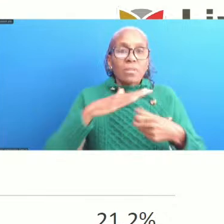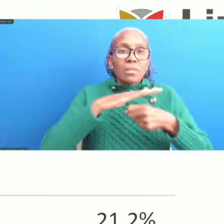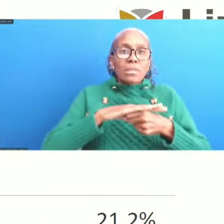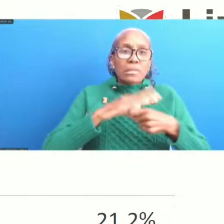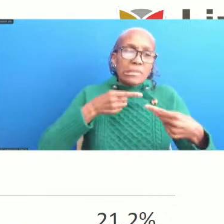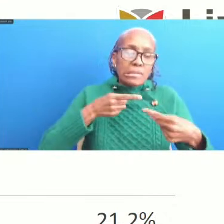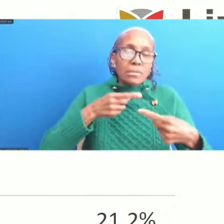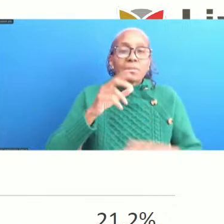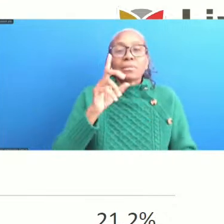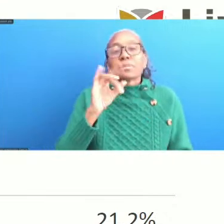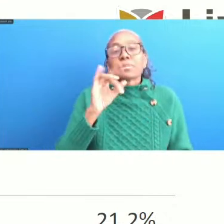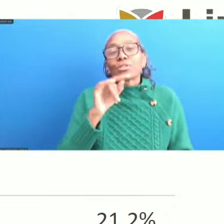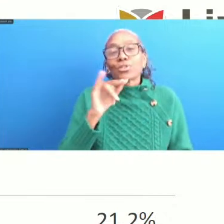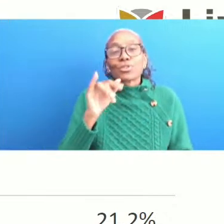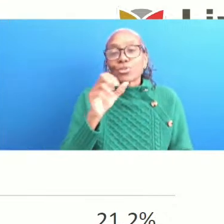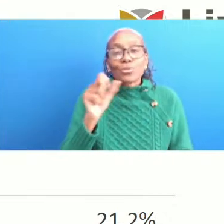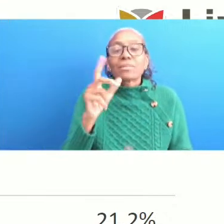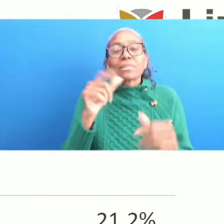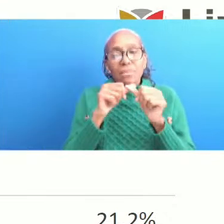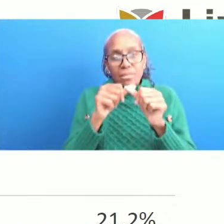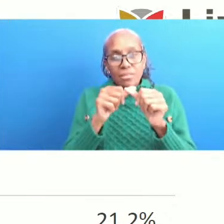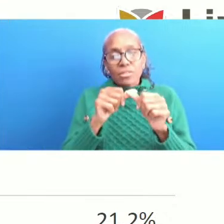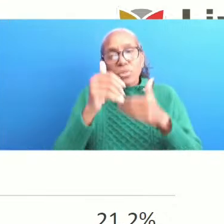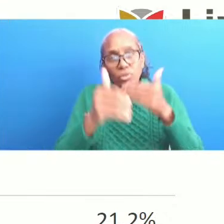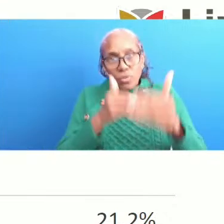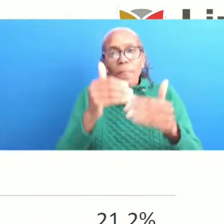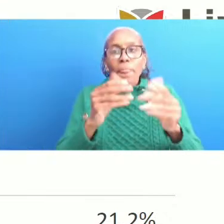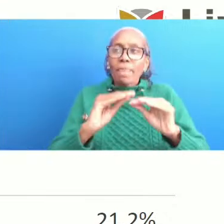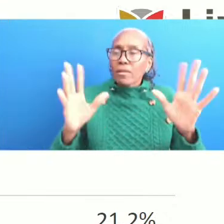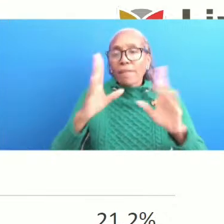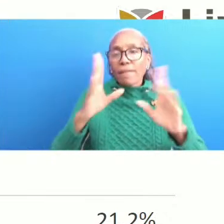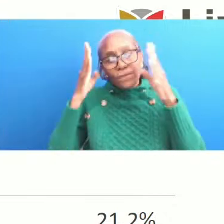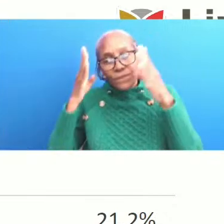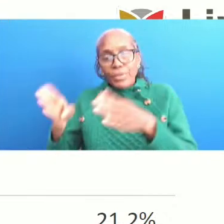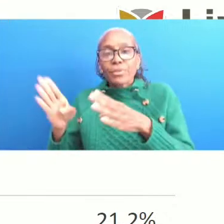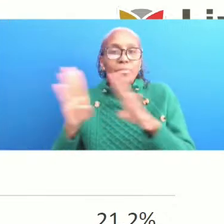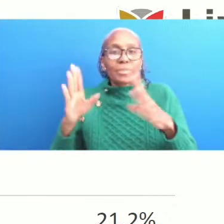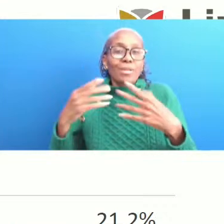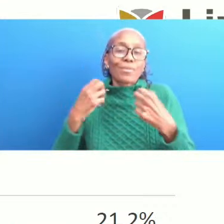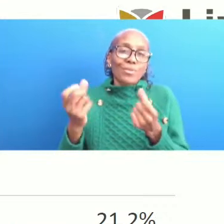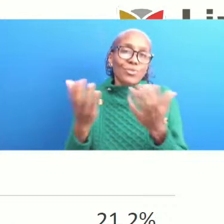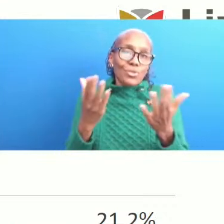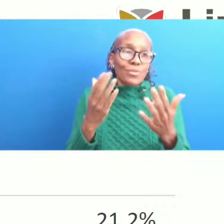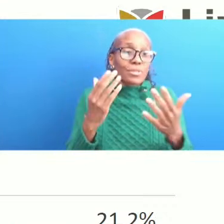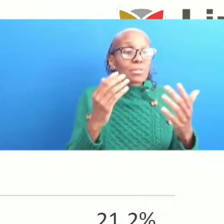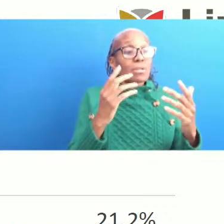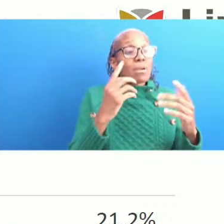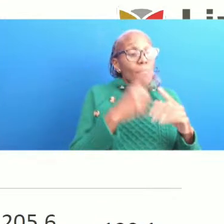MENTAL HEALTH CONDITIONS BUT JUST OVERALL DISTRESS FOR RESIDENTS.